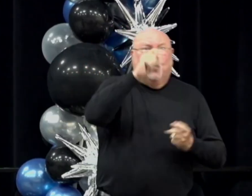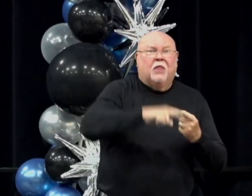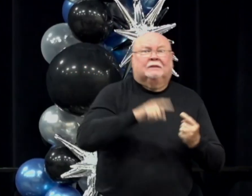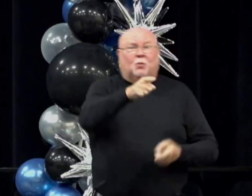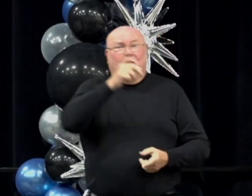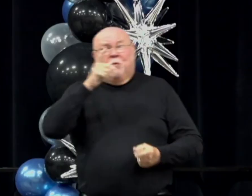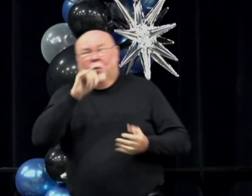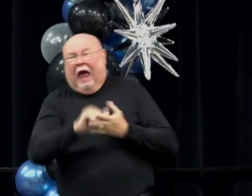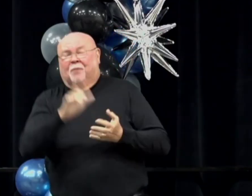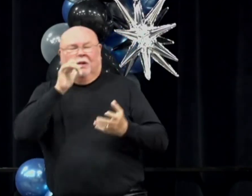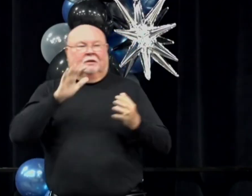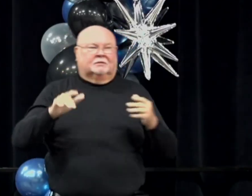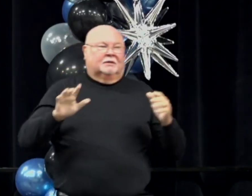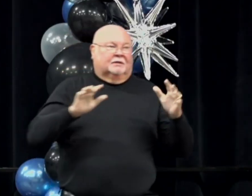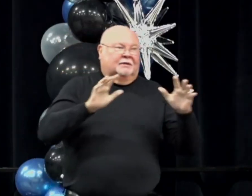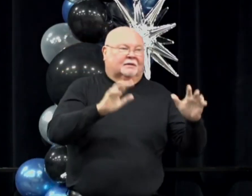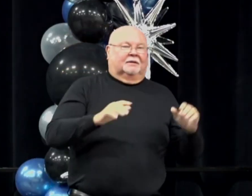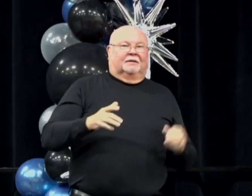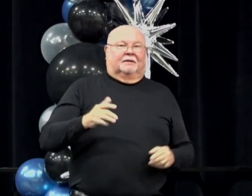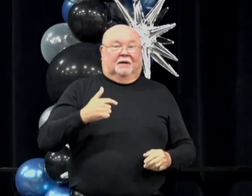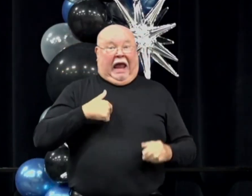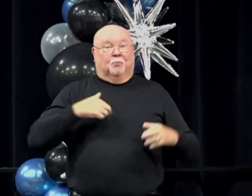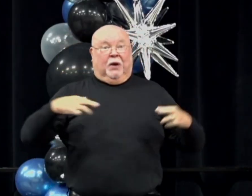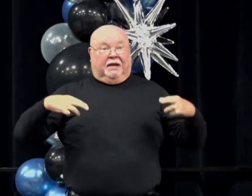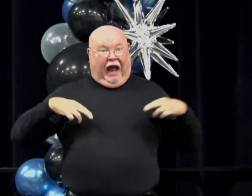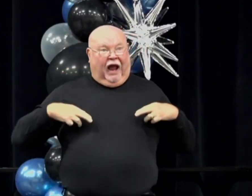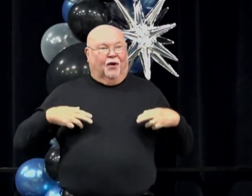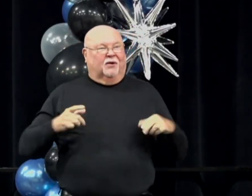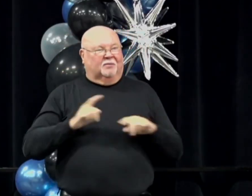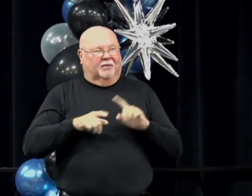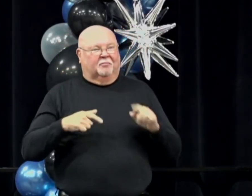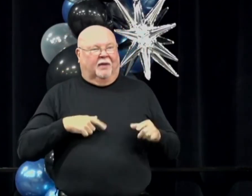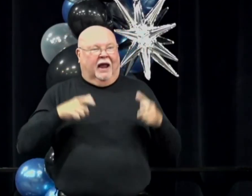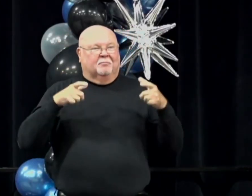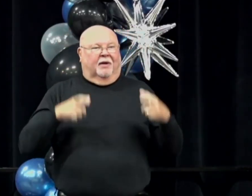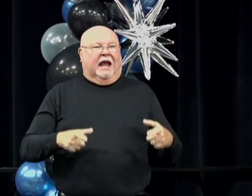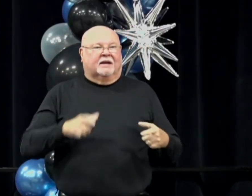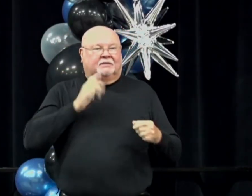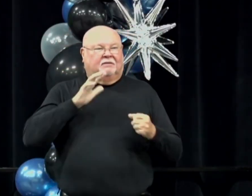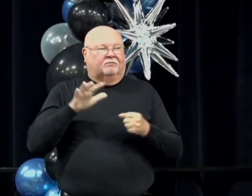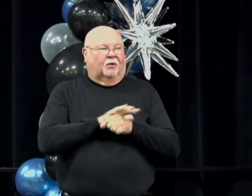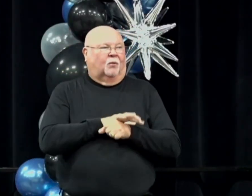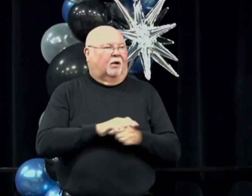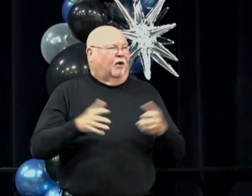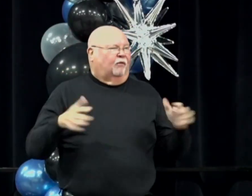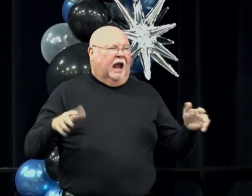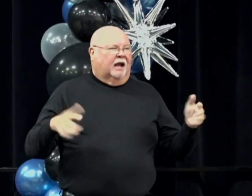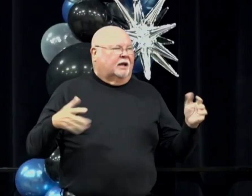people who know me have been coming to me with ideas of things I can do. And though I’m retired,